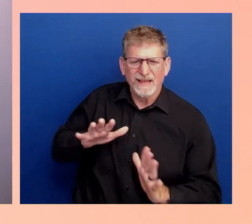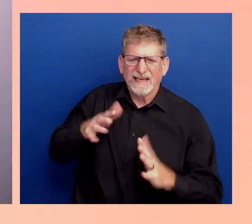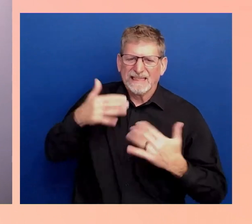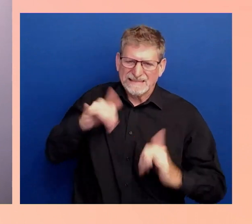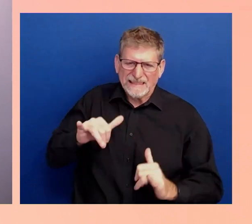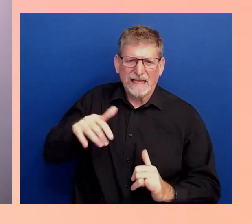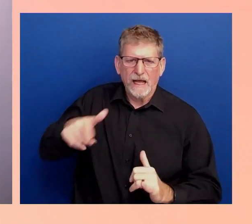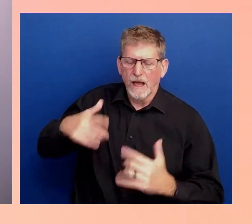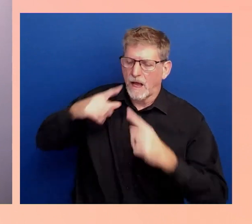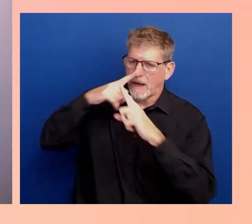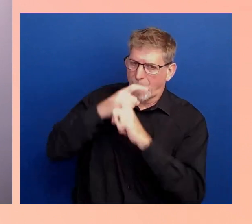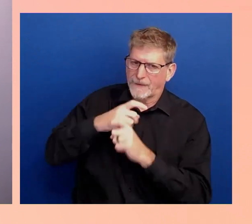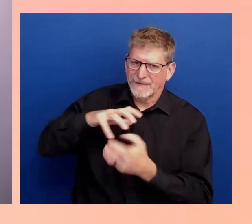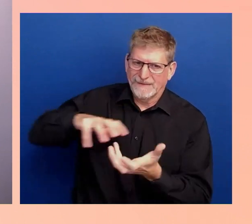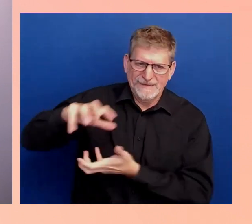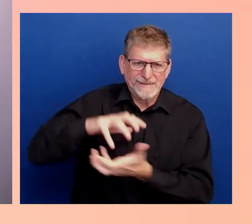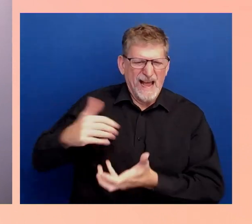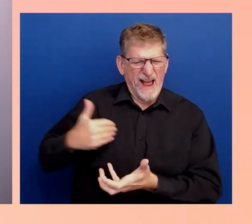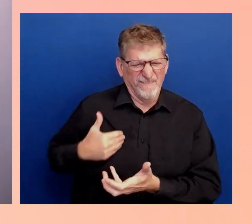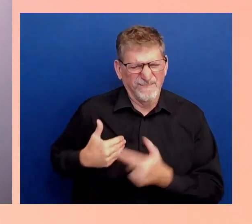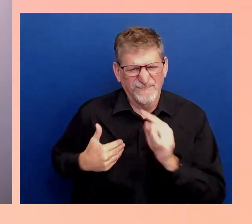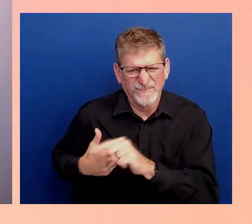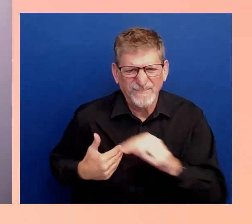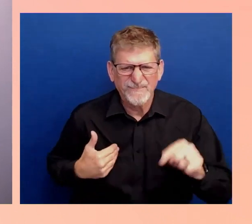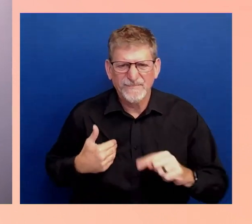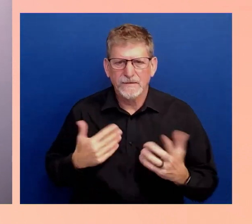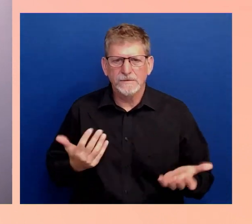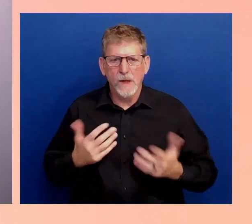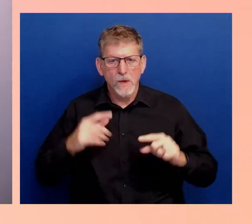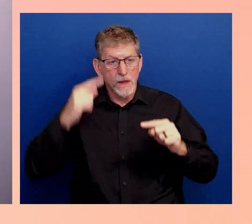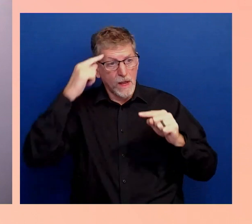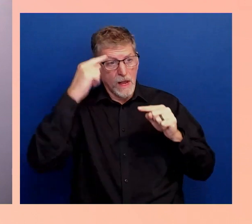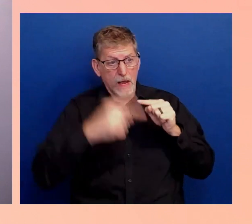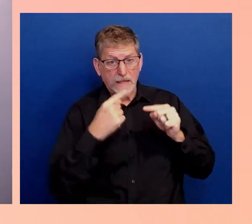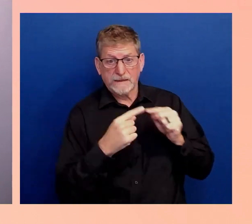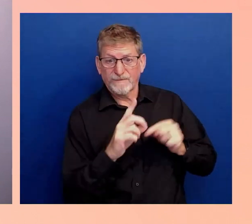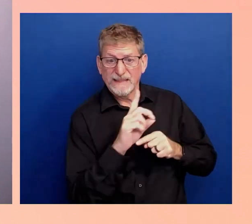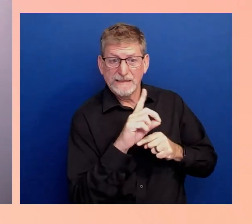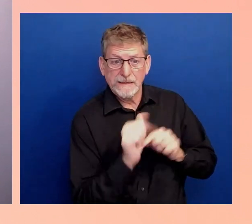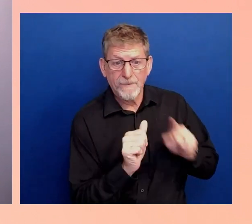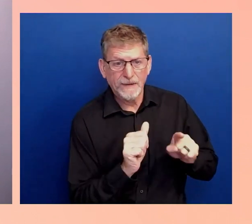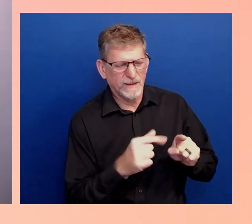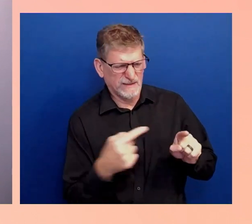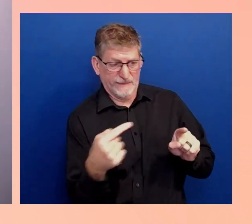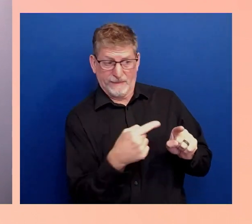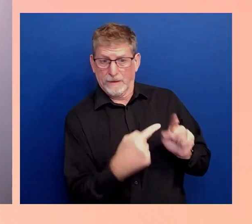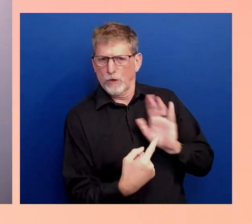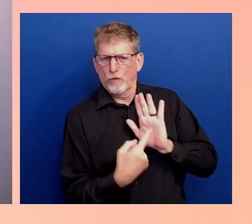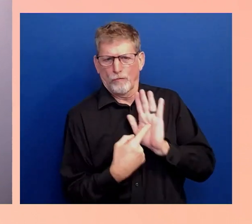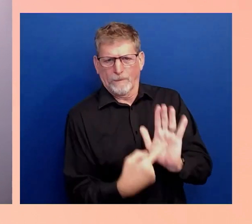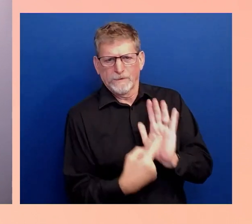cognitive disability represents and the fact that that it's present.